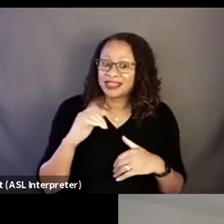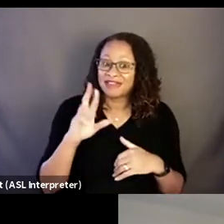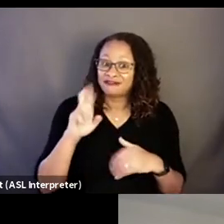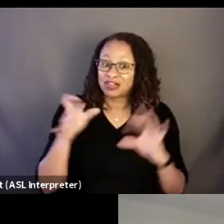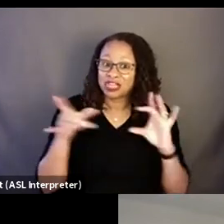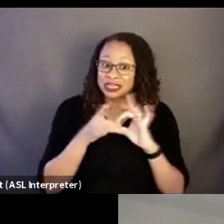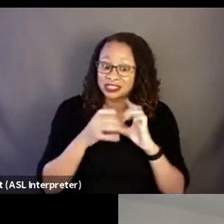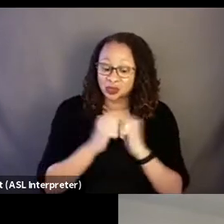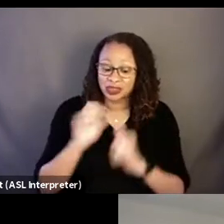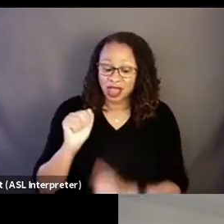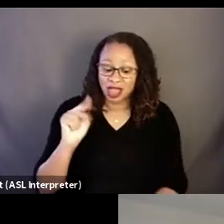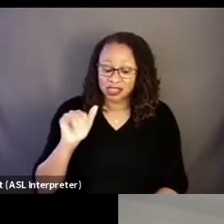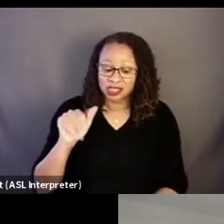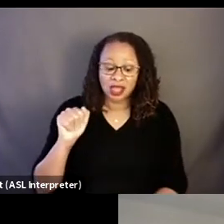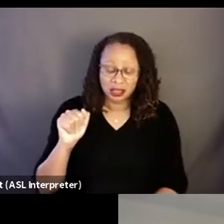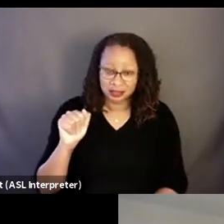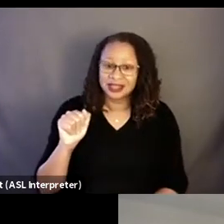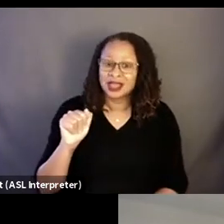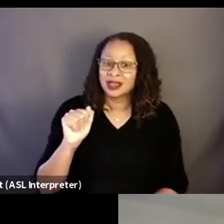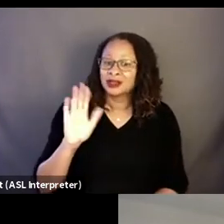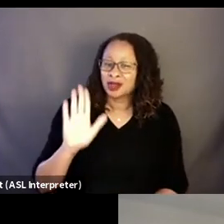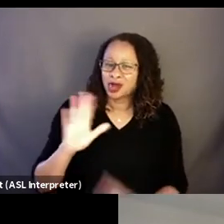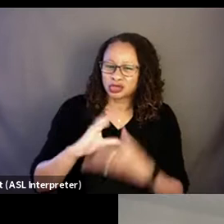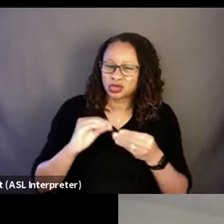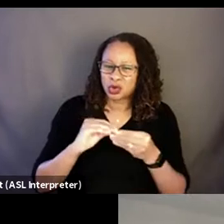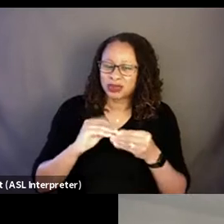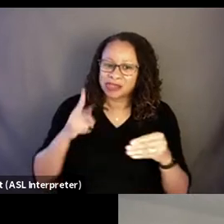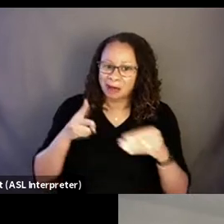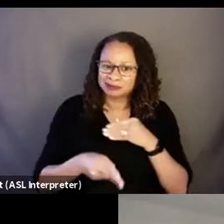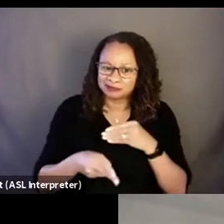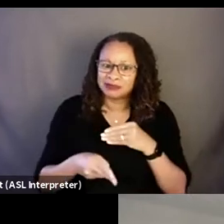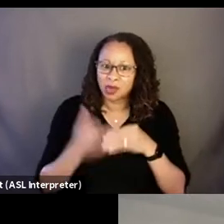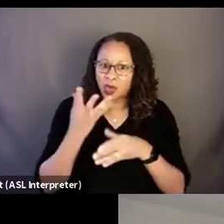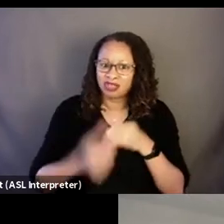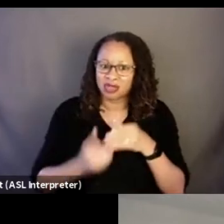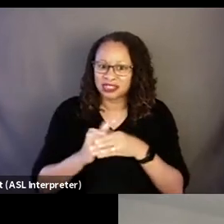for example, whose story was so abruptly lost in the film, as you can see.